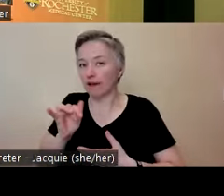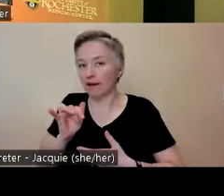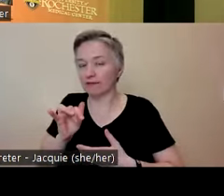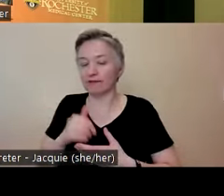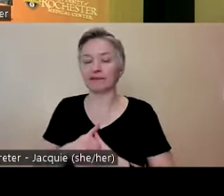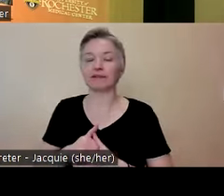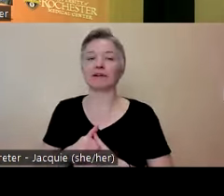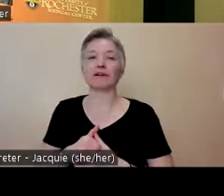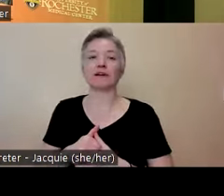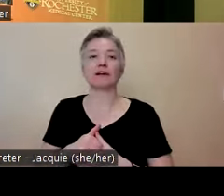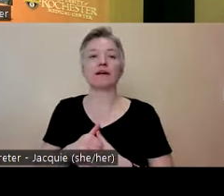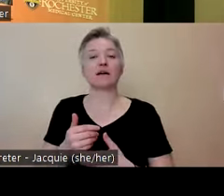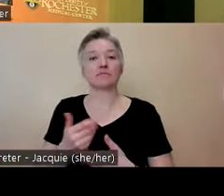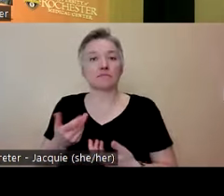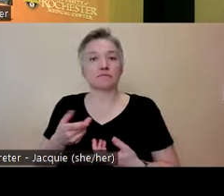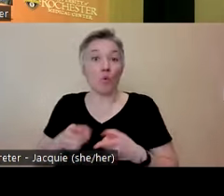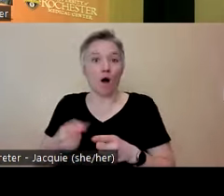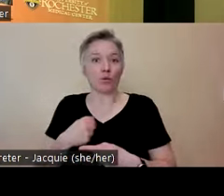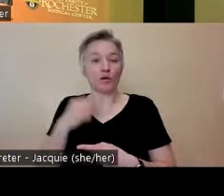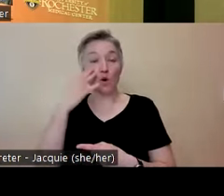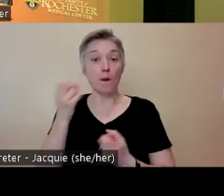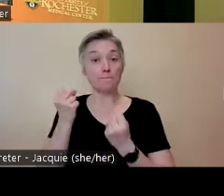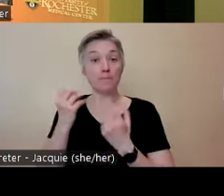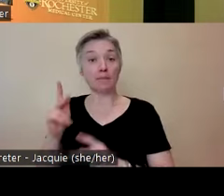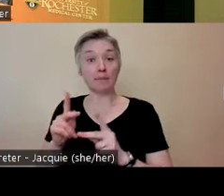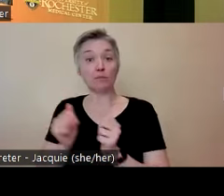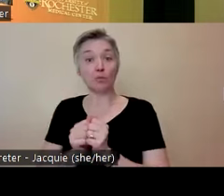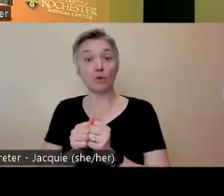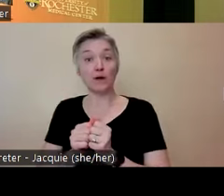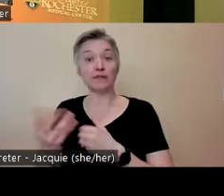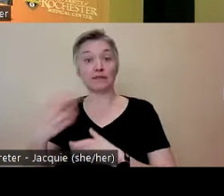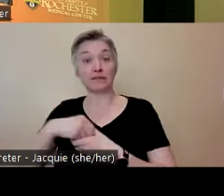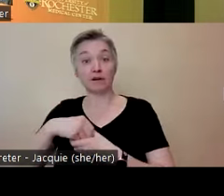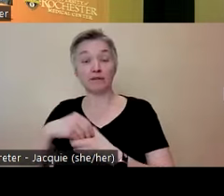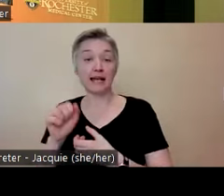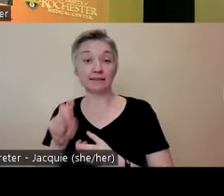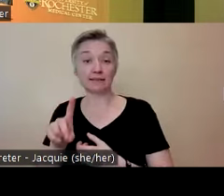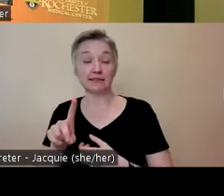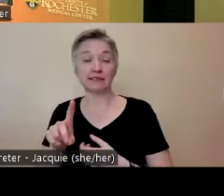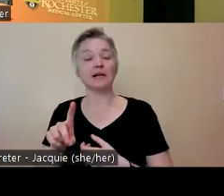knowing that many individuals with autism especially those that have strong cognitive